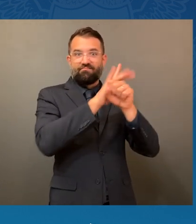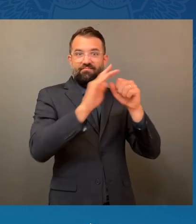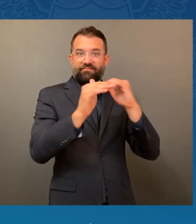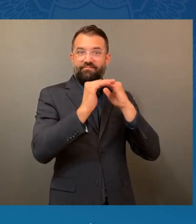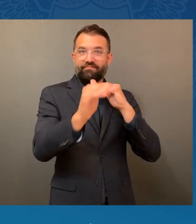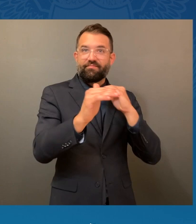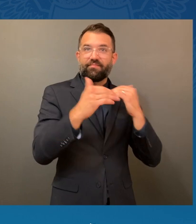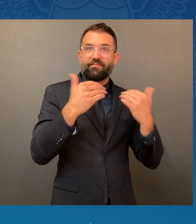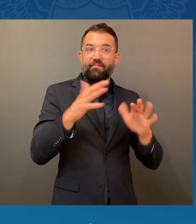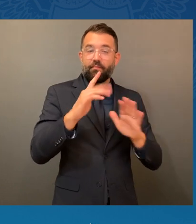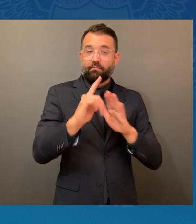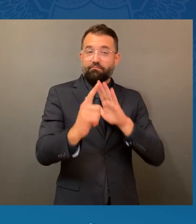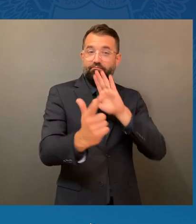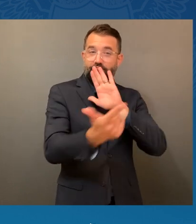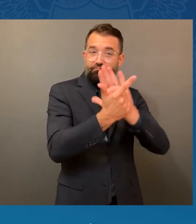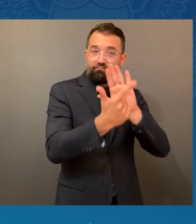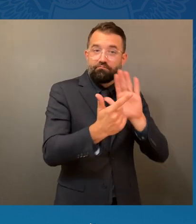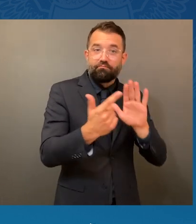U.N. Security Council resolutions.